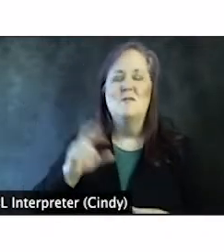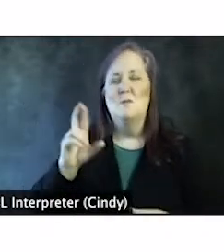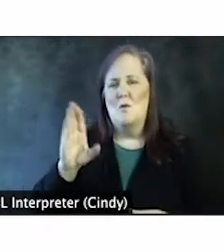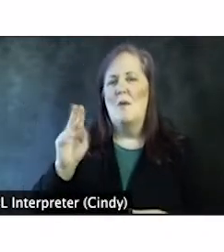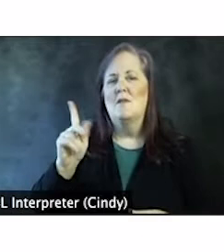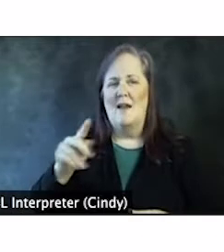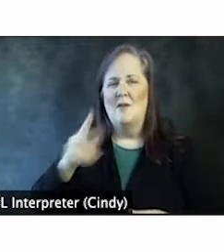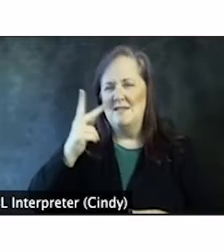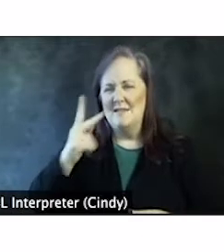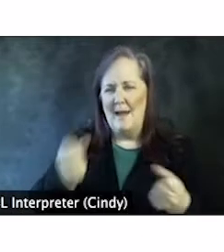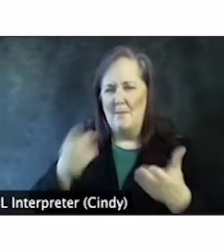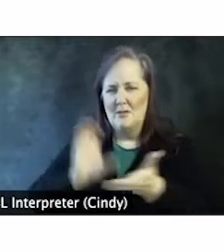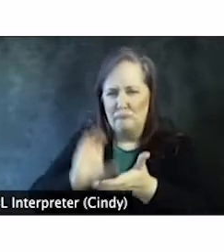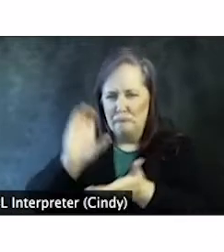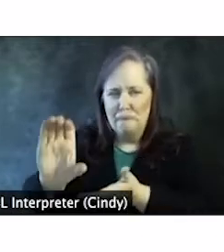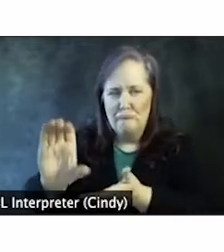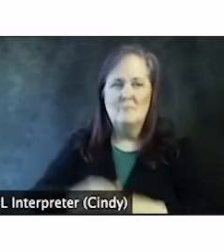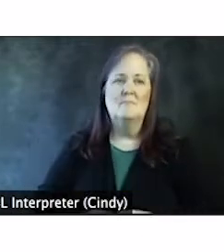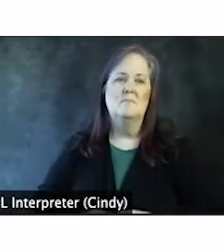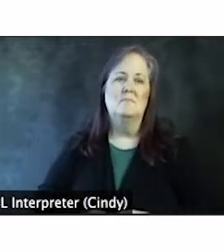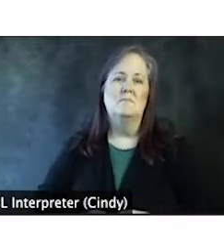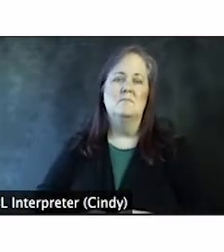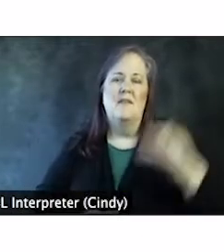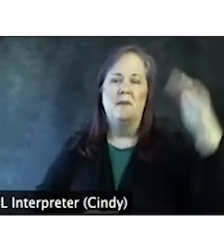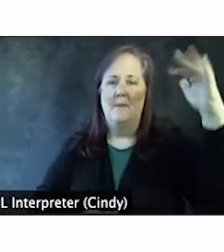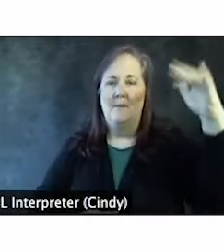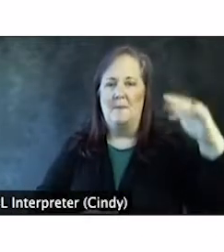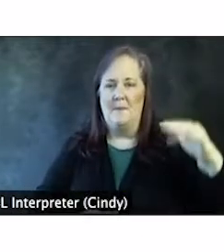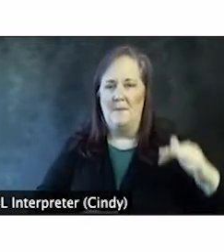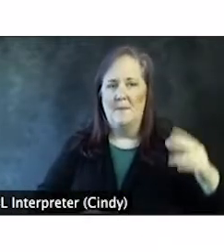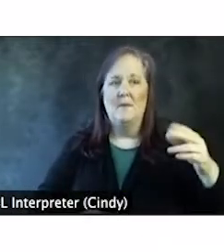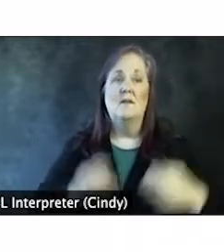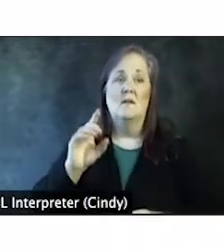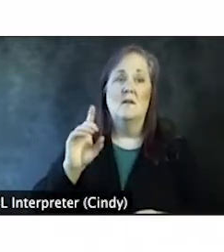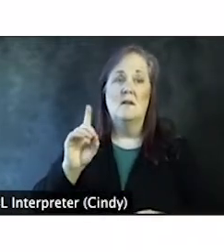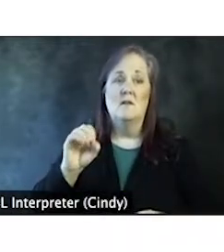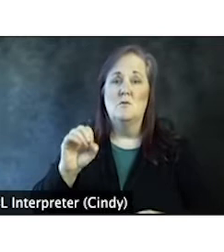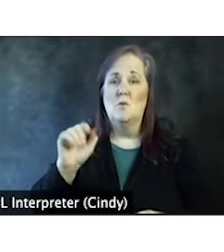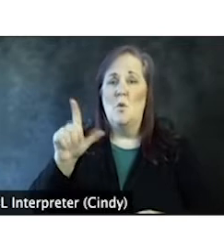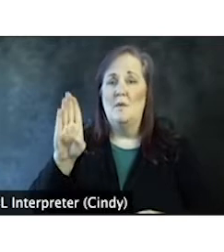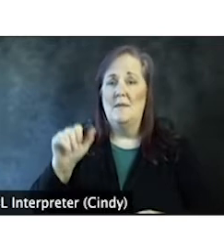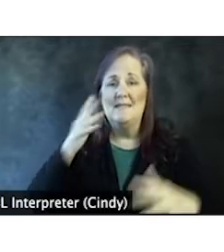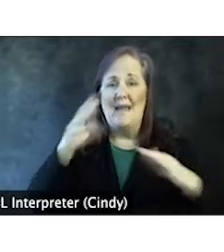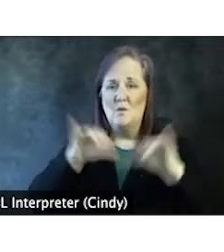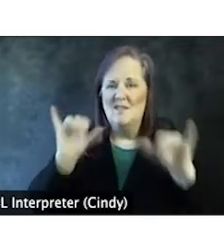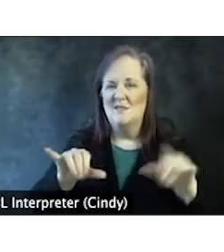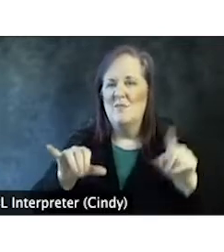Okay, so first question people sometimes have is, how did this get on the ballot? It was funded or put on the ballot